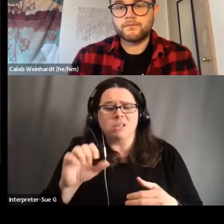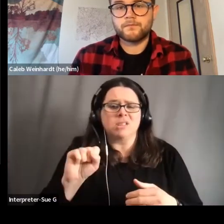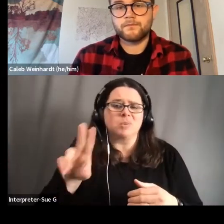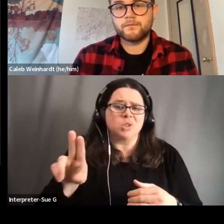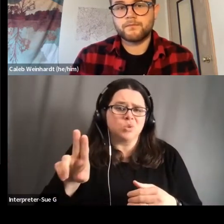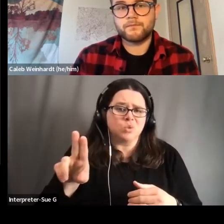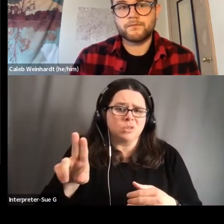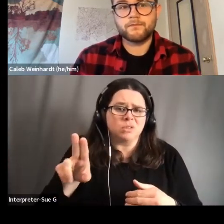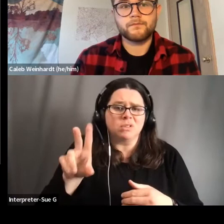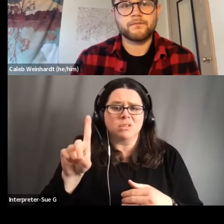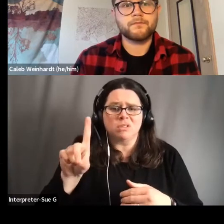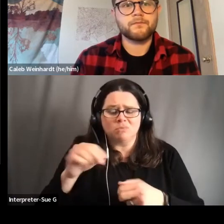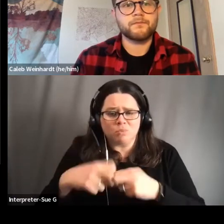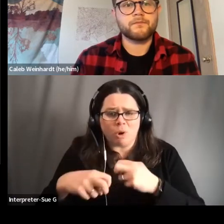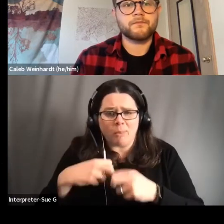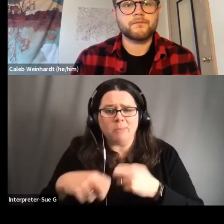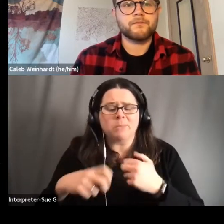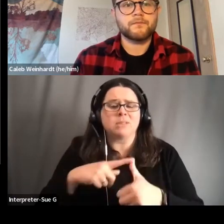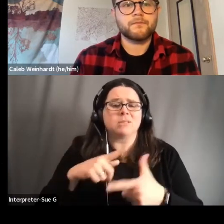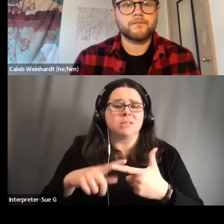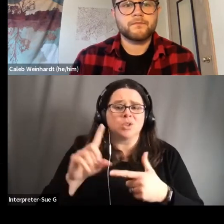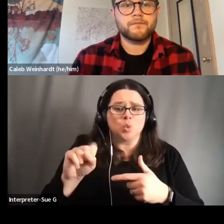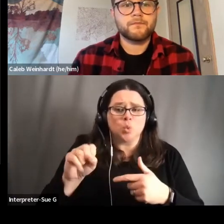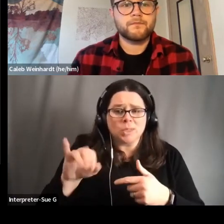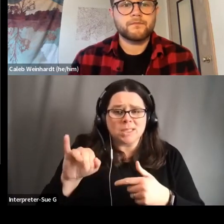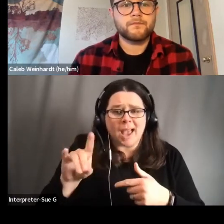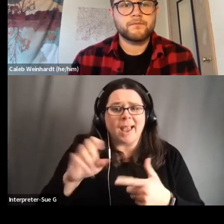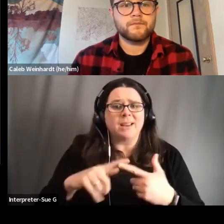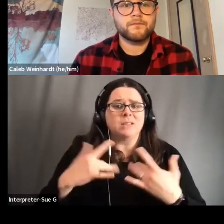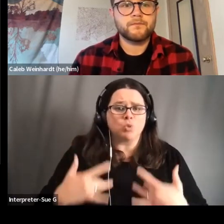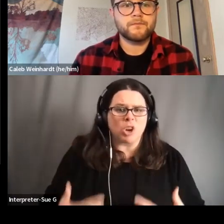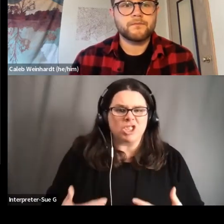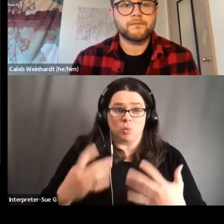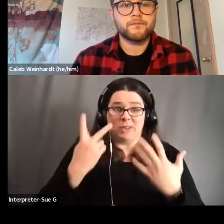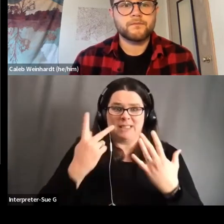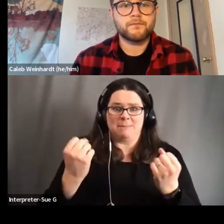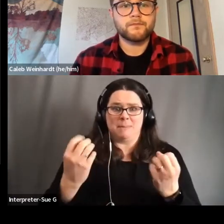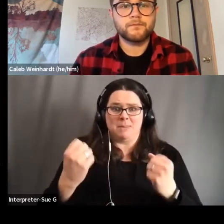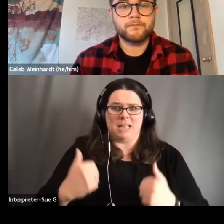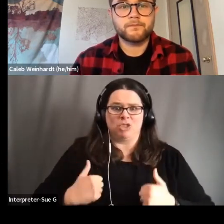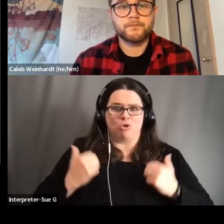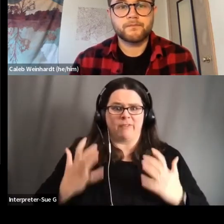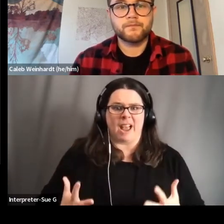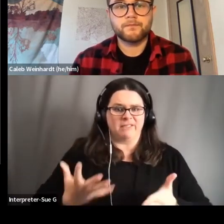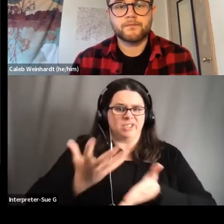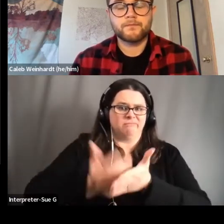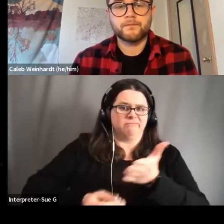and a lot of the times they result in suicide and we have lost many too many of our survivors along the way because of it.